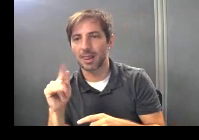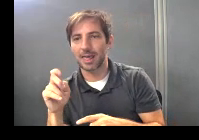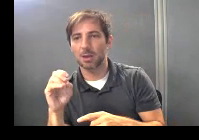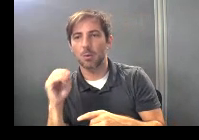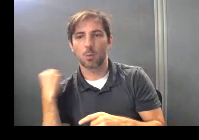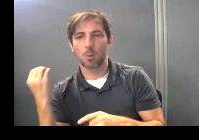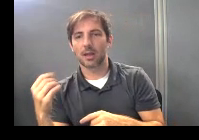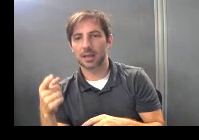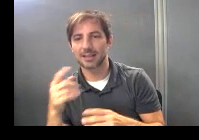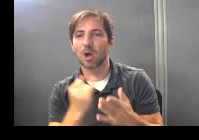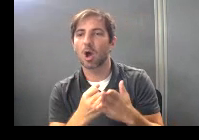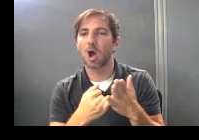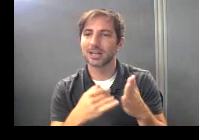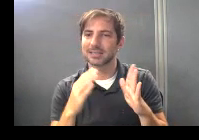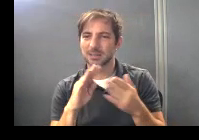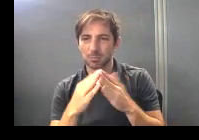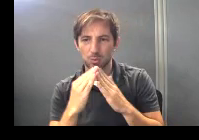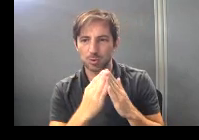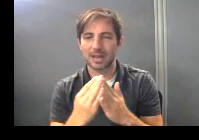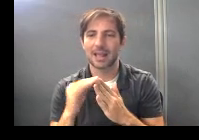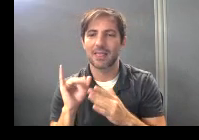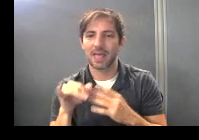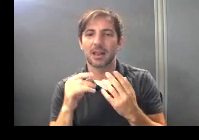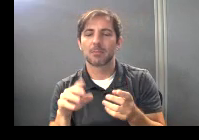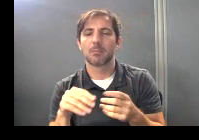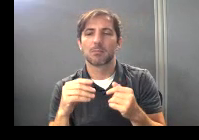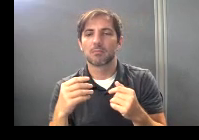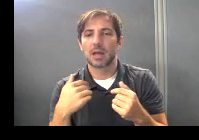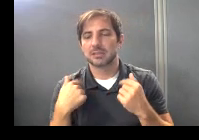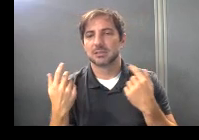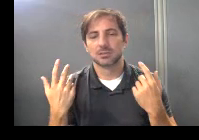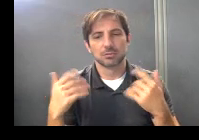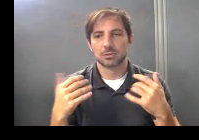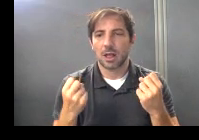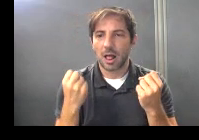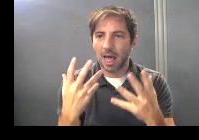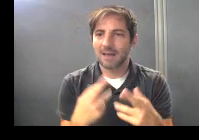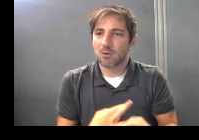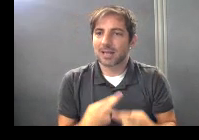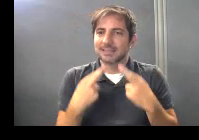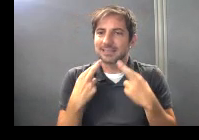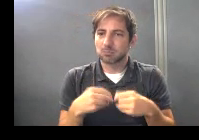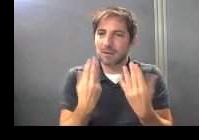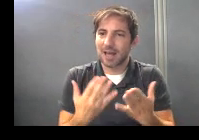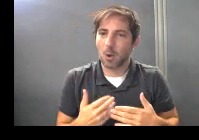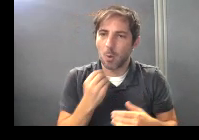COMMUNITY THAT HAS A LOT OF RESIDENCIES FOR PEOPLE WITH DISABILITIES AND THEY RECEIVED